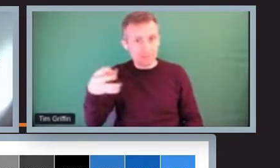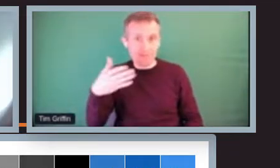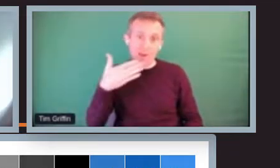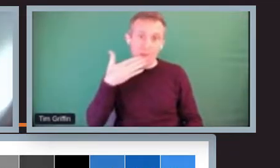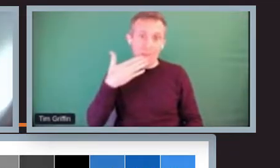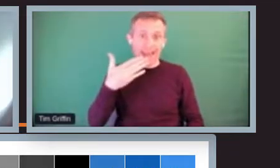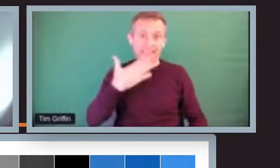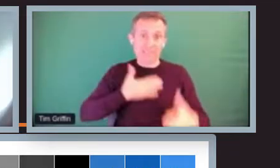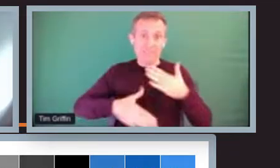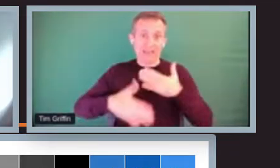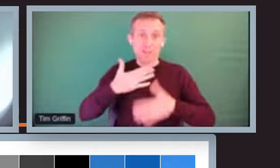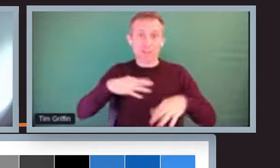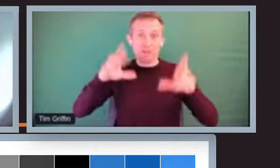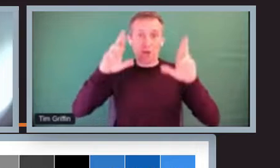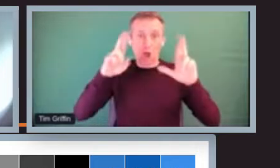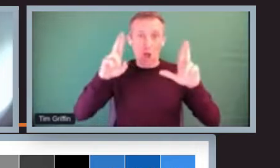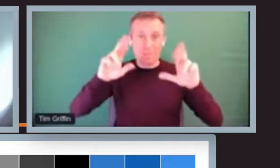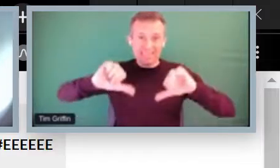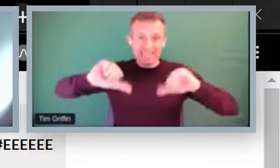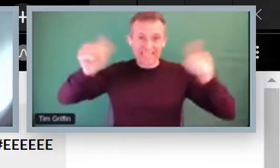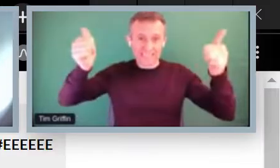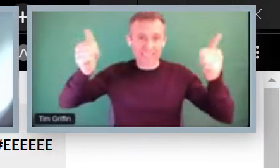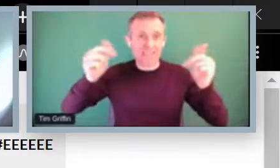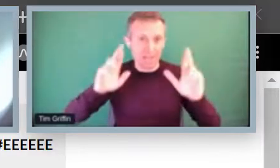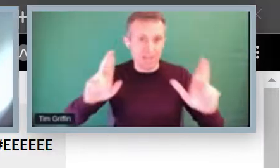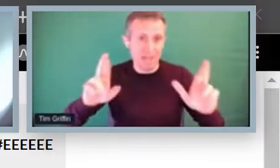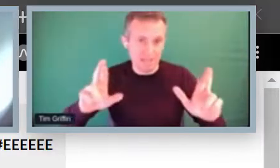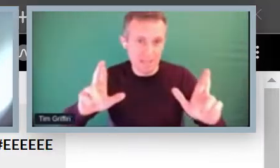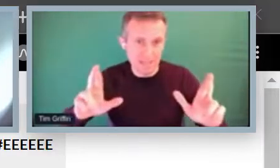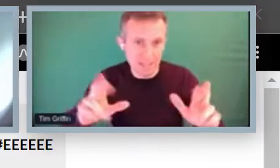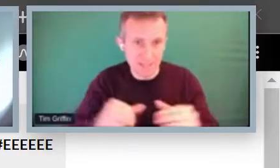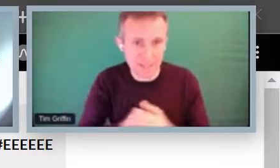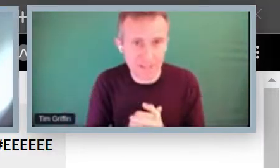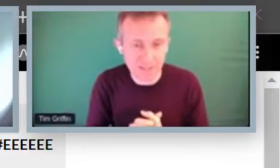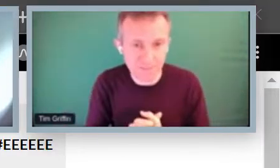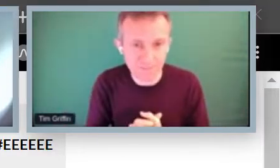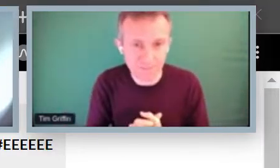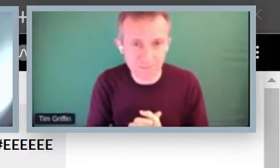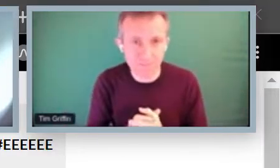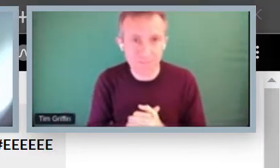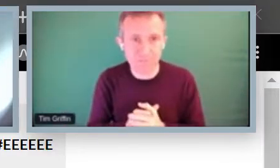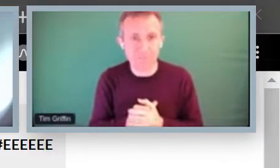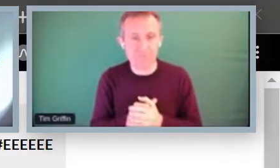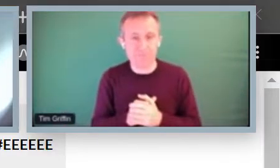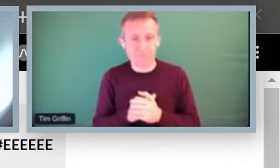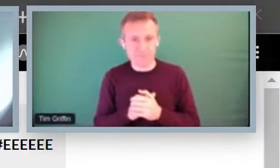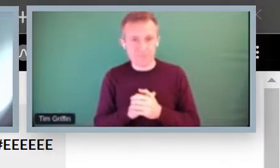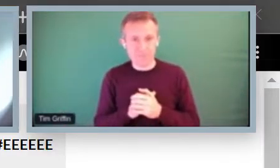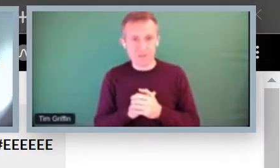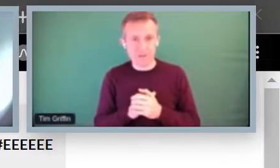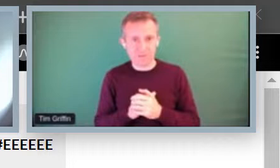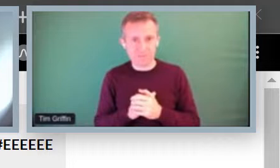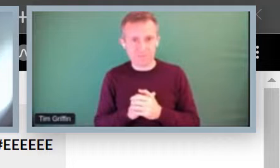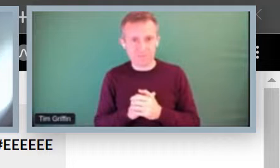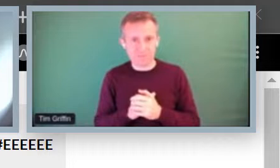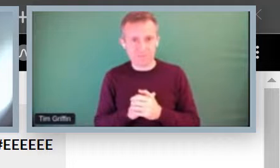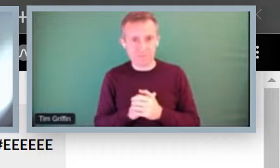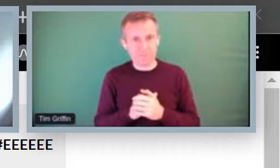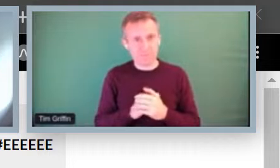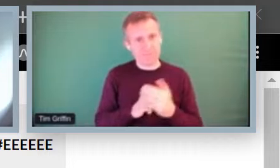I've just got to find my web browser. Here we are, and I've got to find my list of colours.